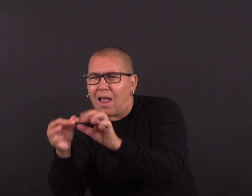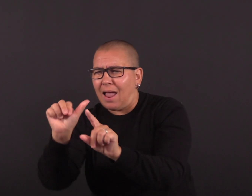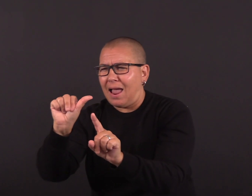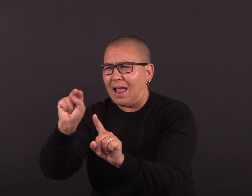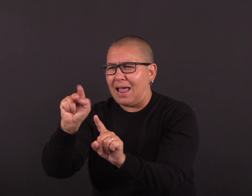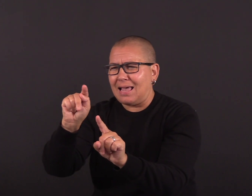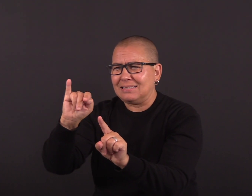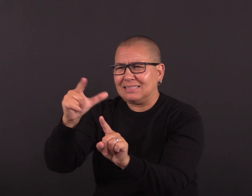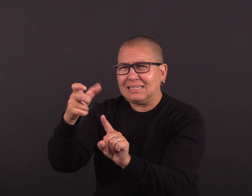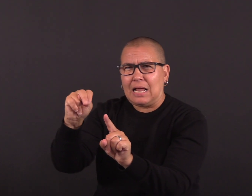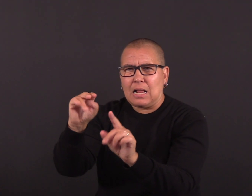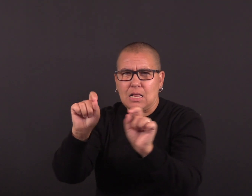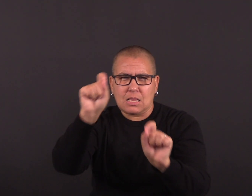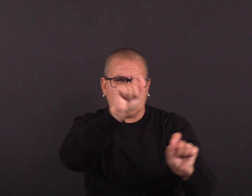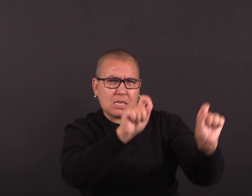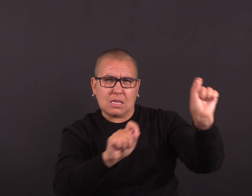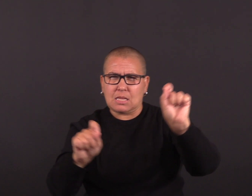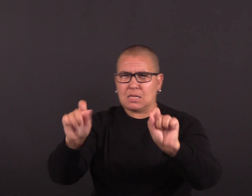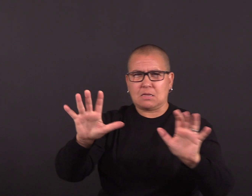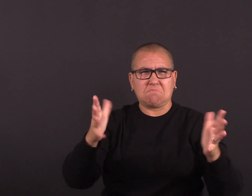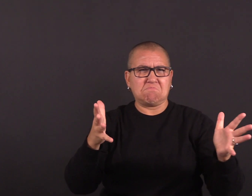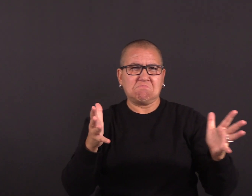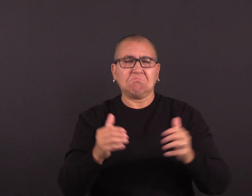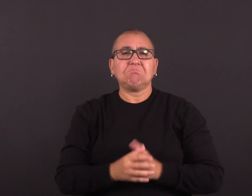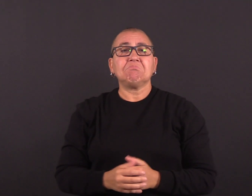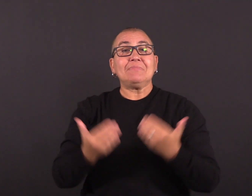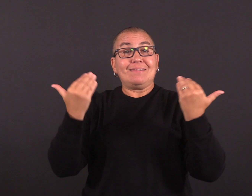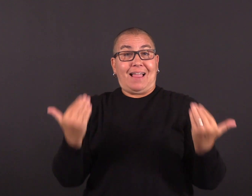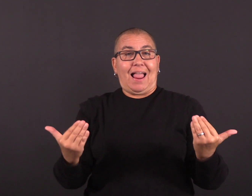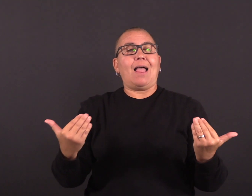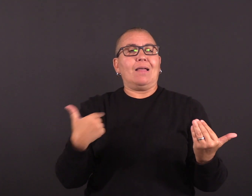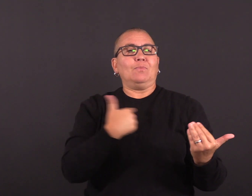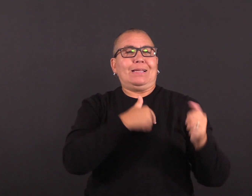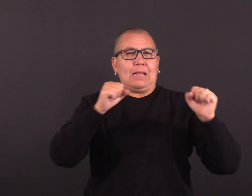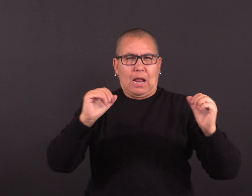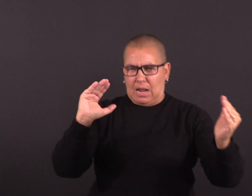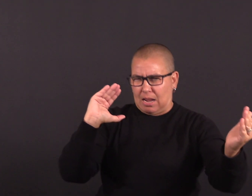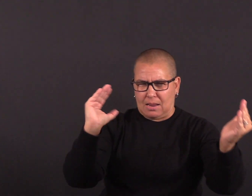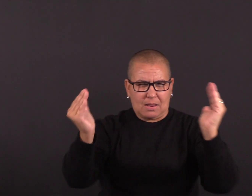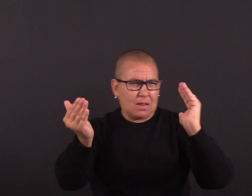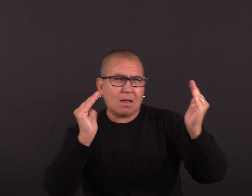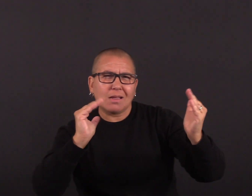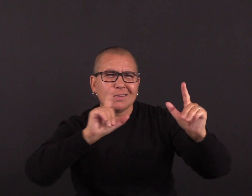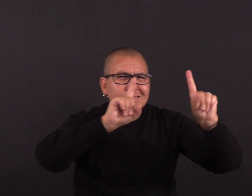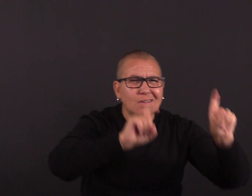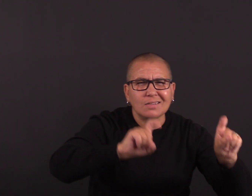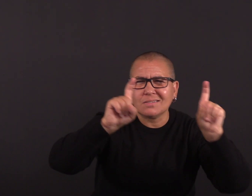that information. We also have the epitopes mapped for all antigen-based tests. We can